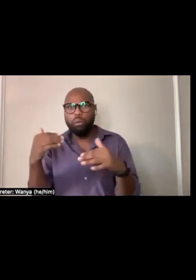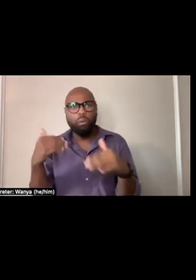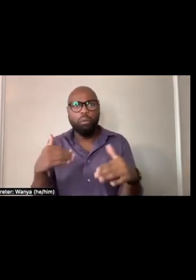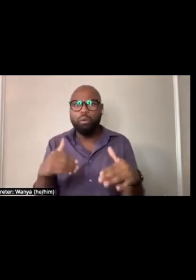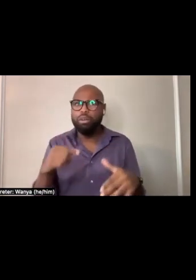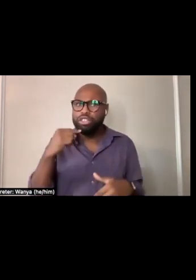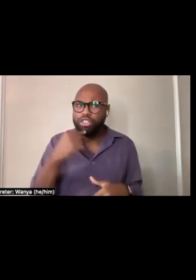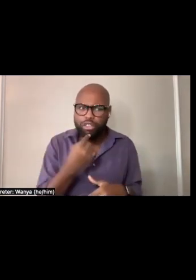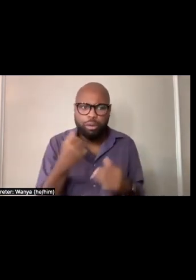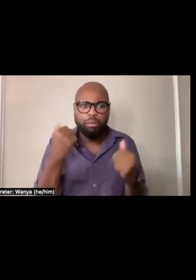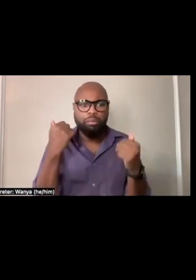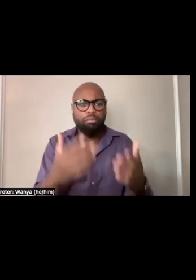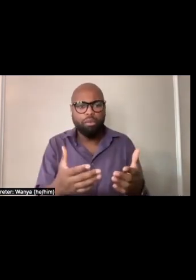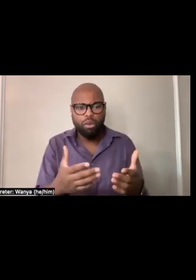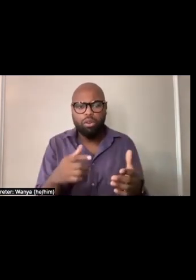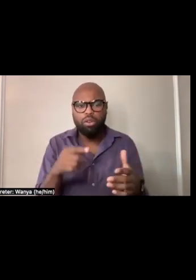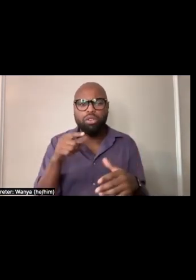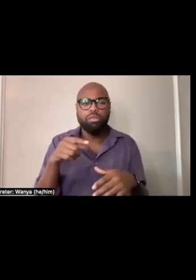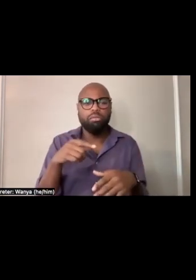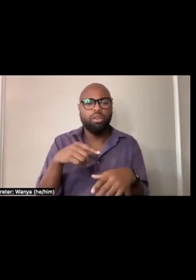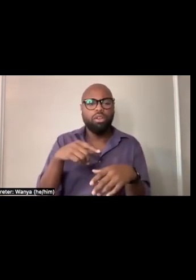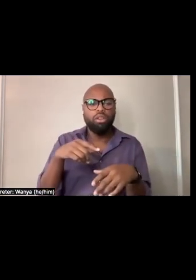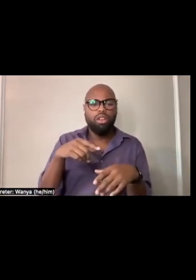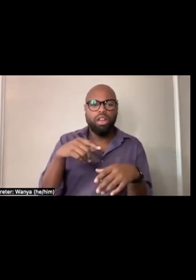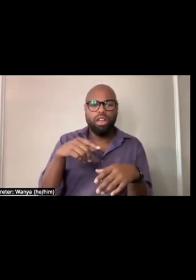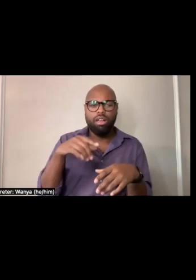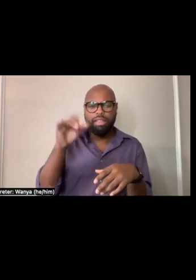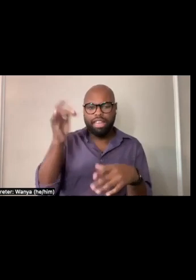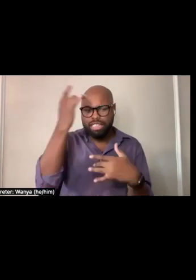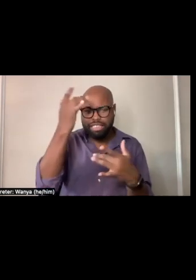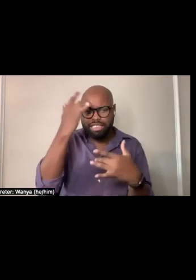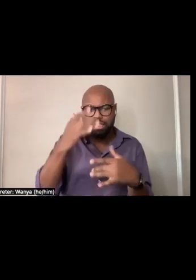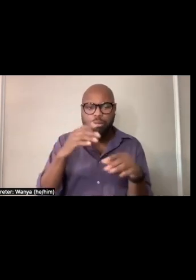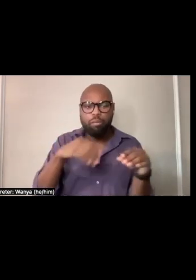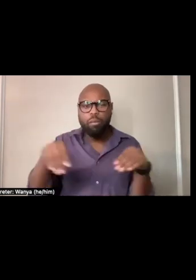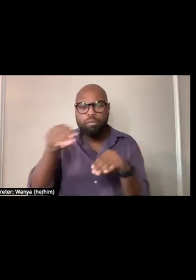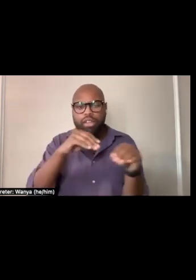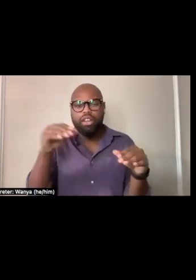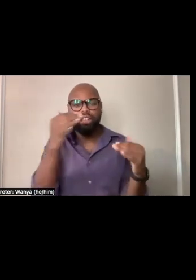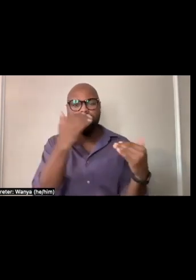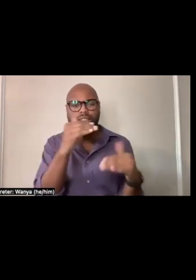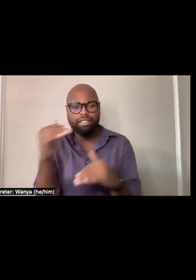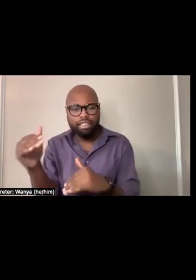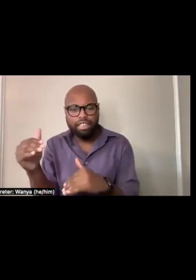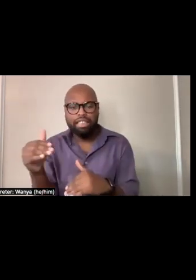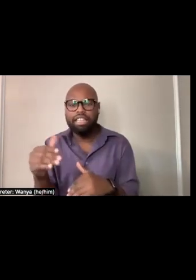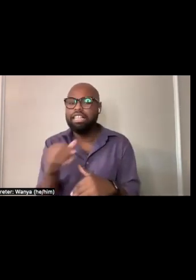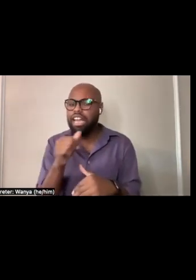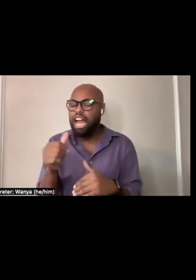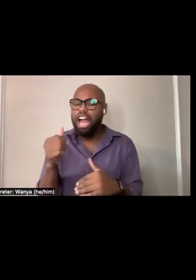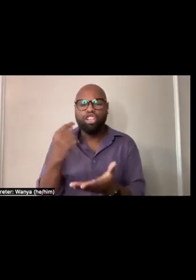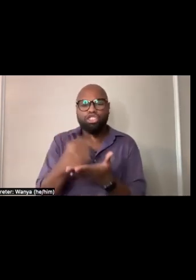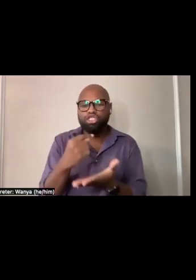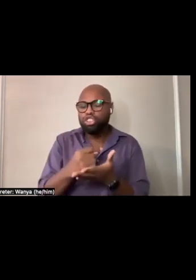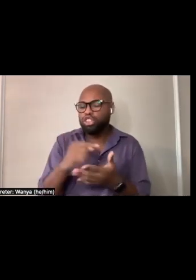mobility limitations, untreated wounds, mental health and substance use disorders, malnutrition,